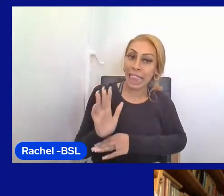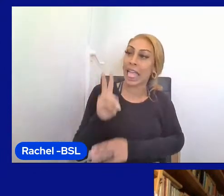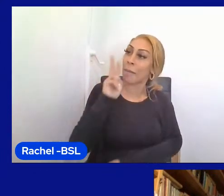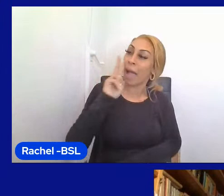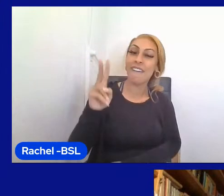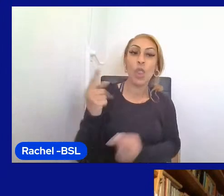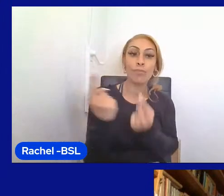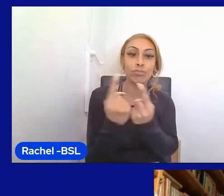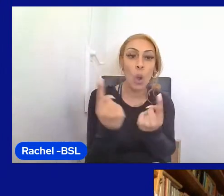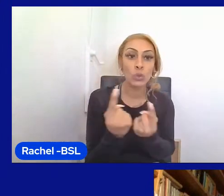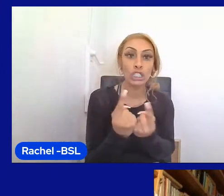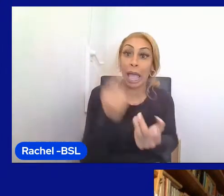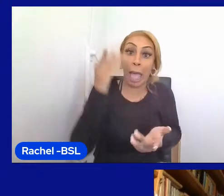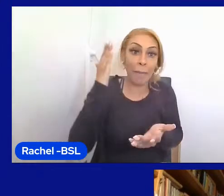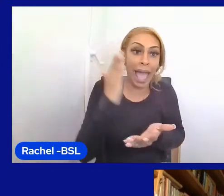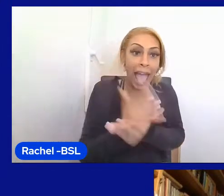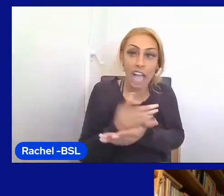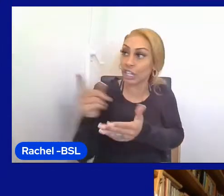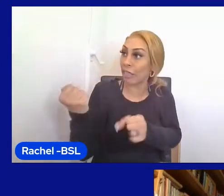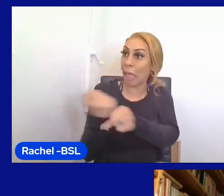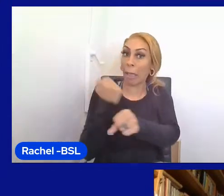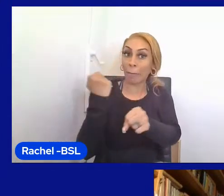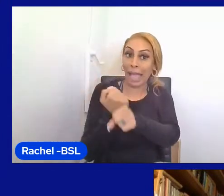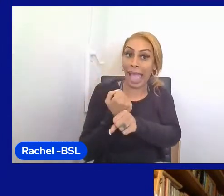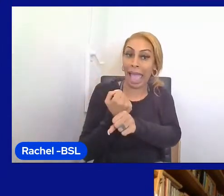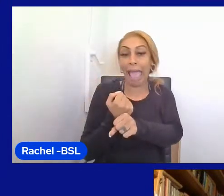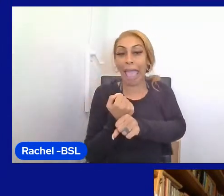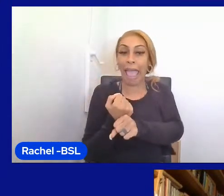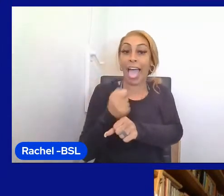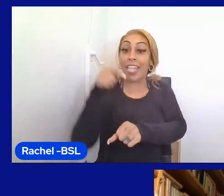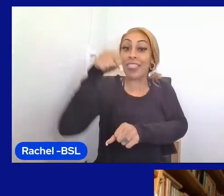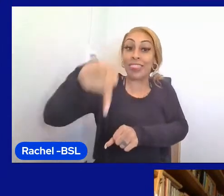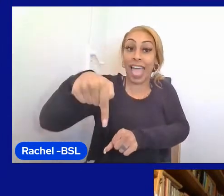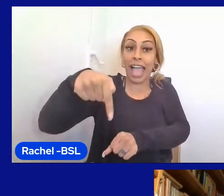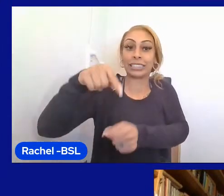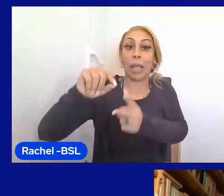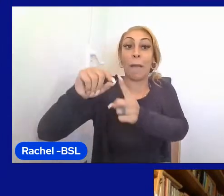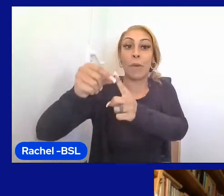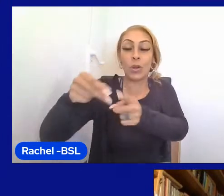so much of social media in. So that was kind of positive, a vision.